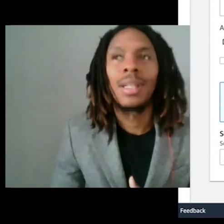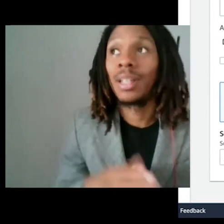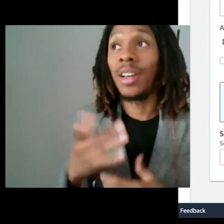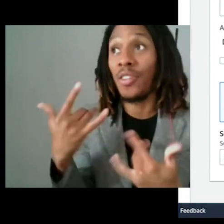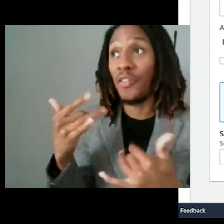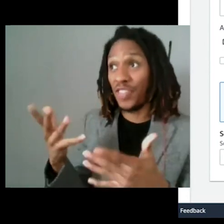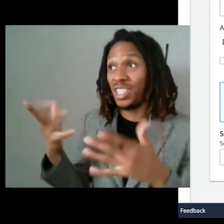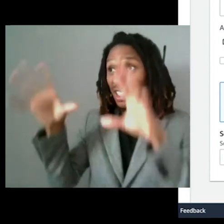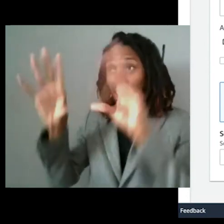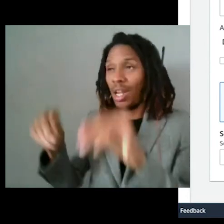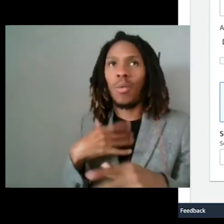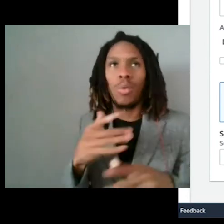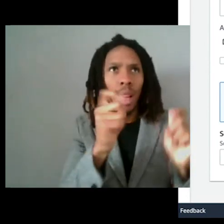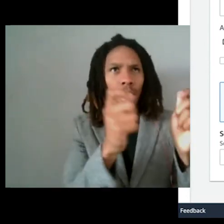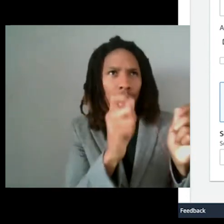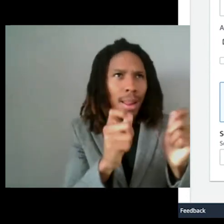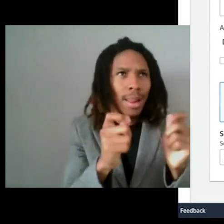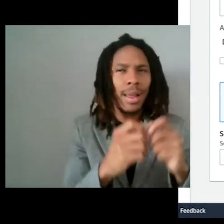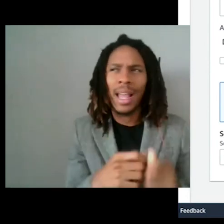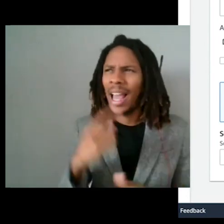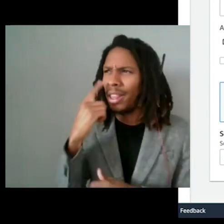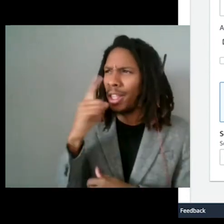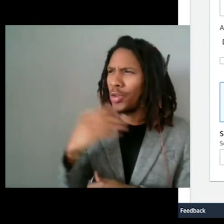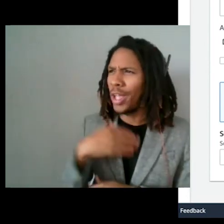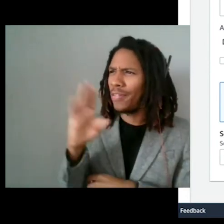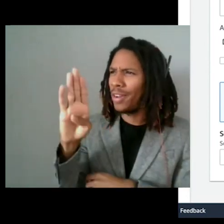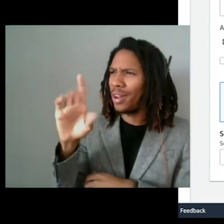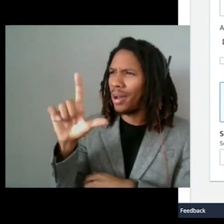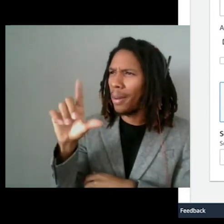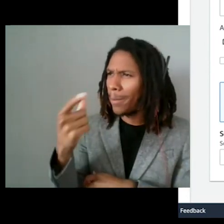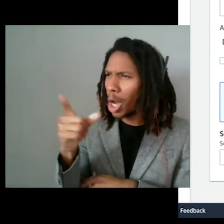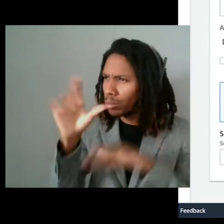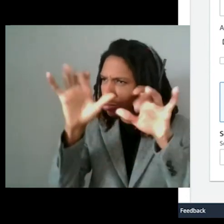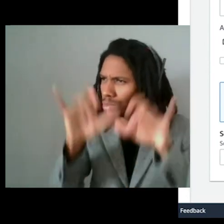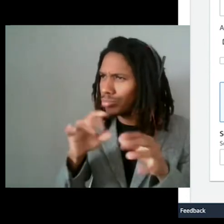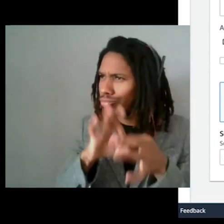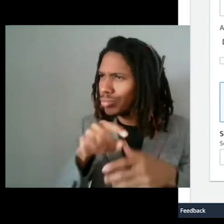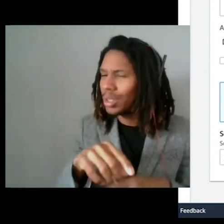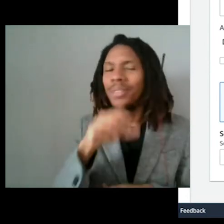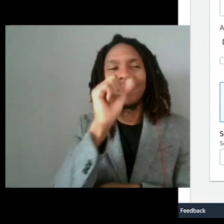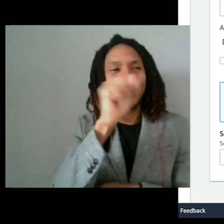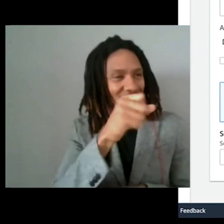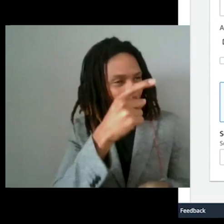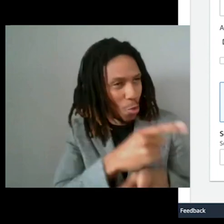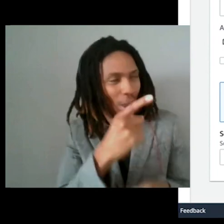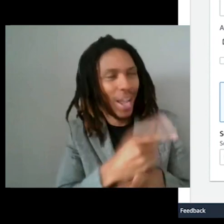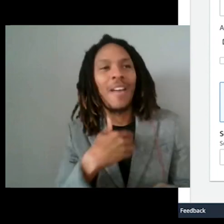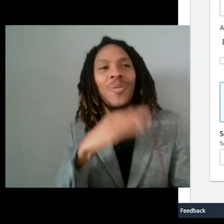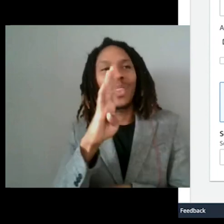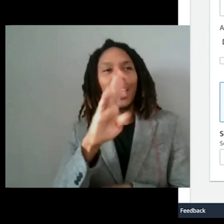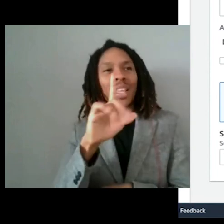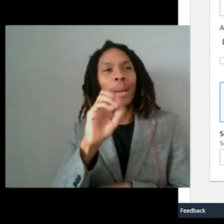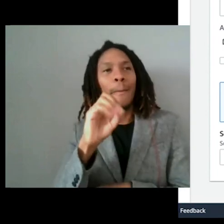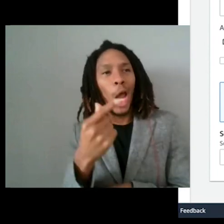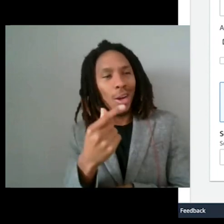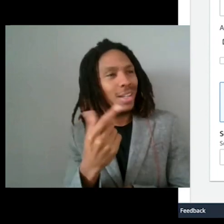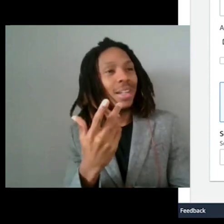And I think you have a blog on this too, right? That's right. We do have a blog. That's the one thing Brian, you caught me.